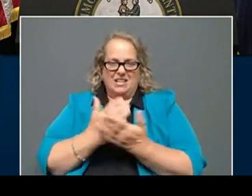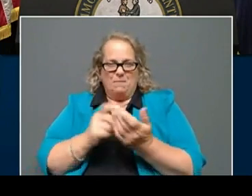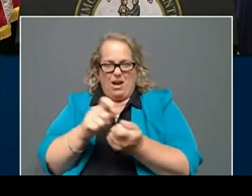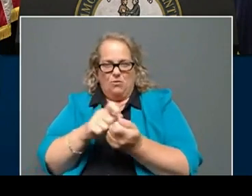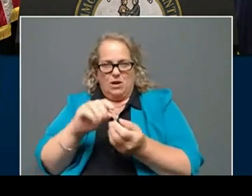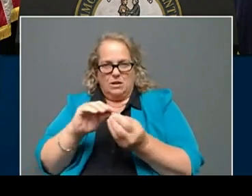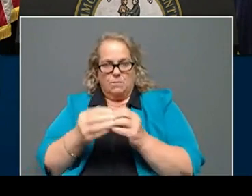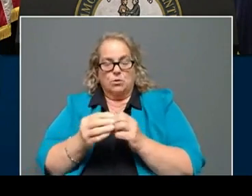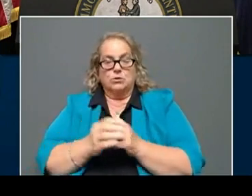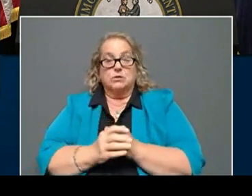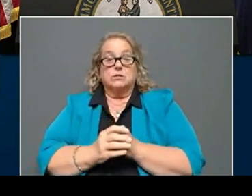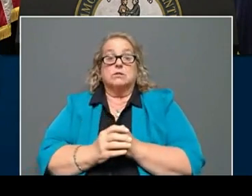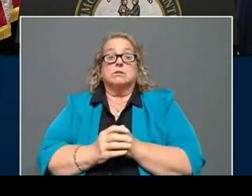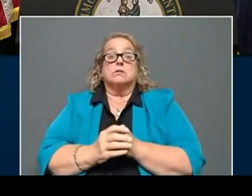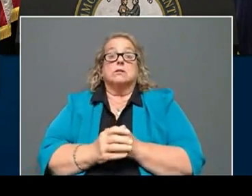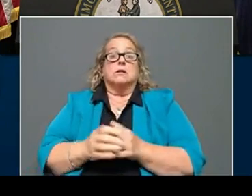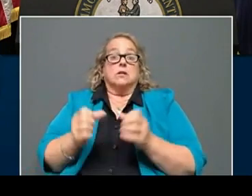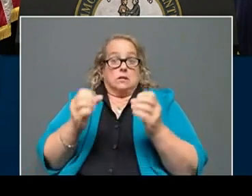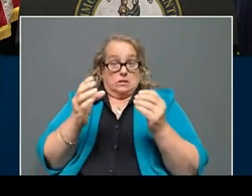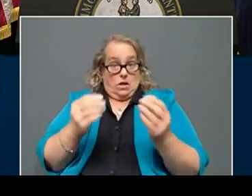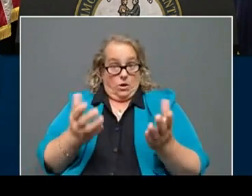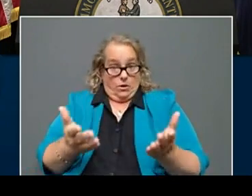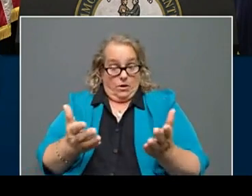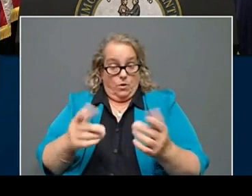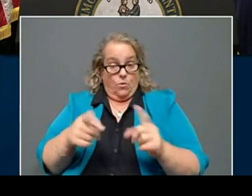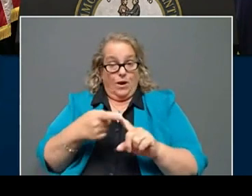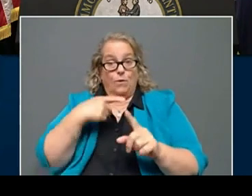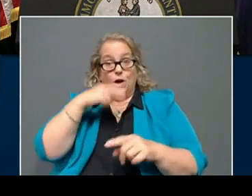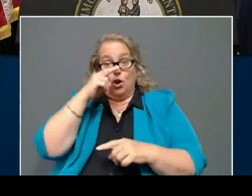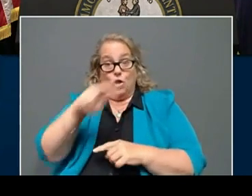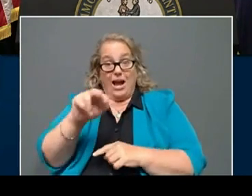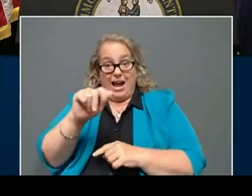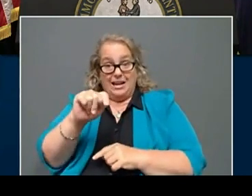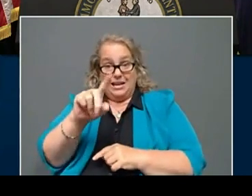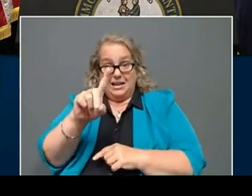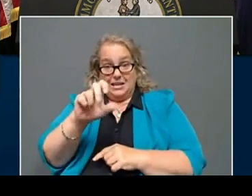we look at the delta variant, What is our risk? I can tell you from the